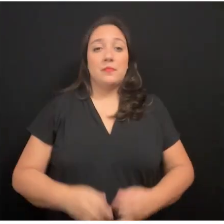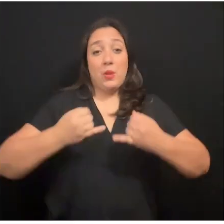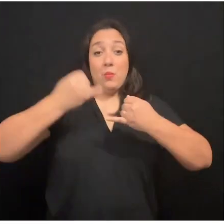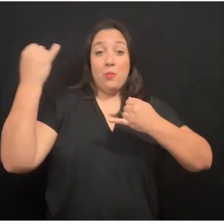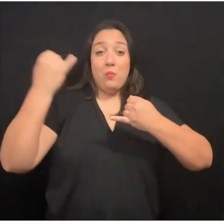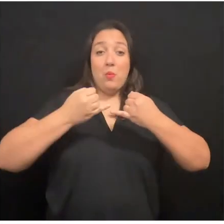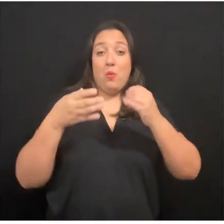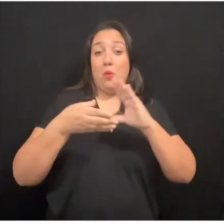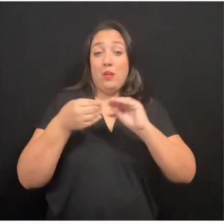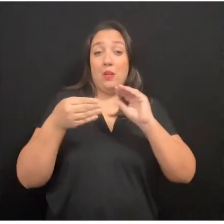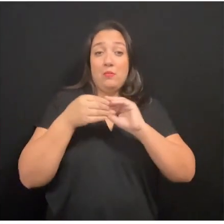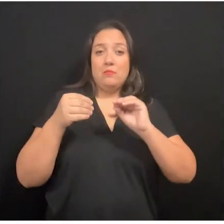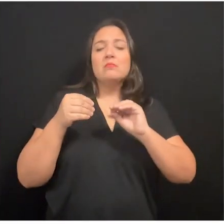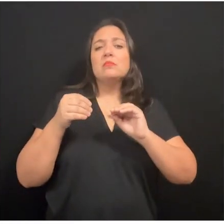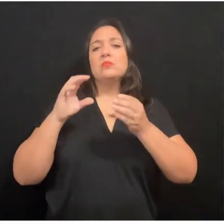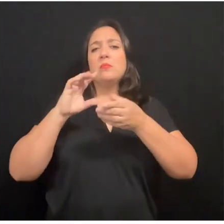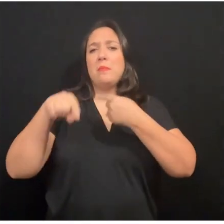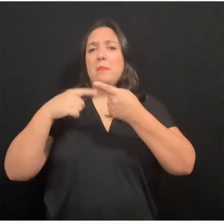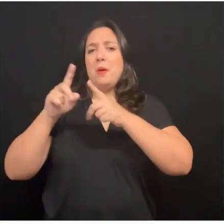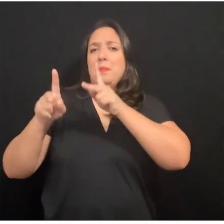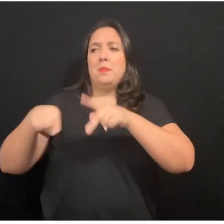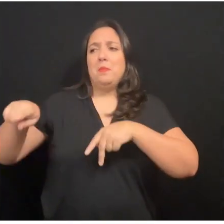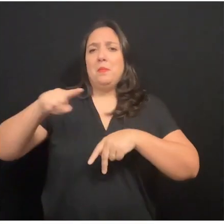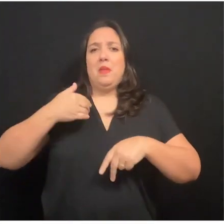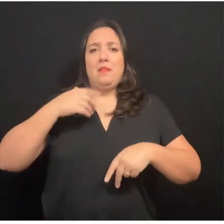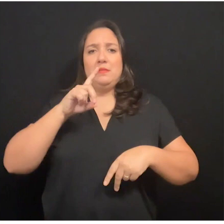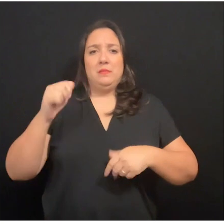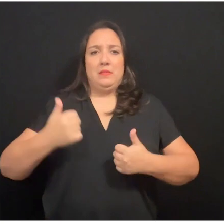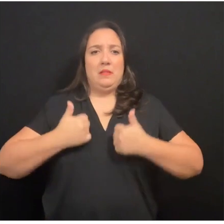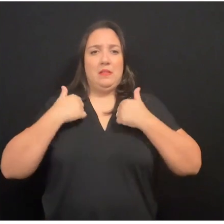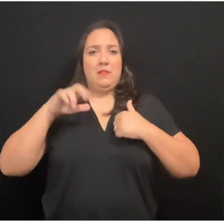[Narrator]: Border Narratives, stories of people with disabilities living at the US Mexico border.